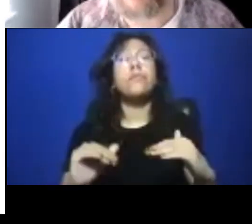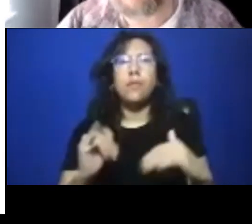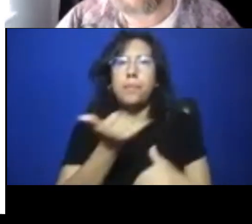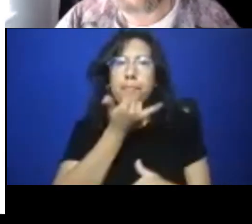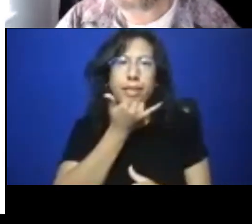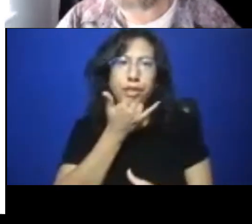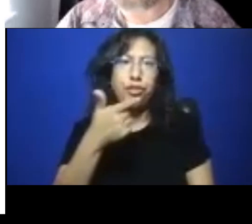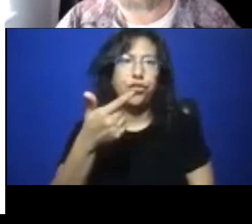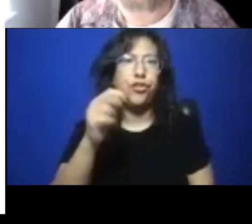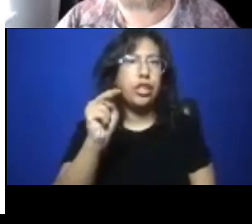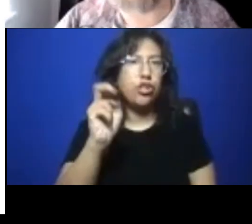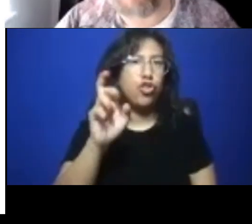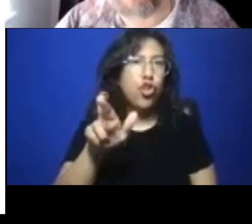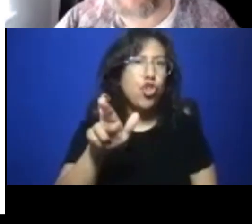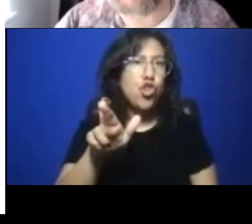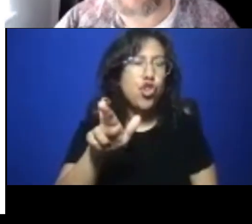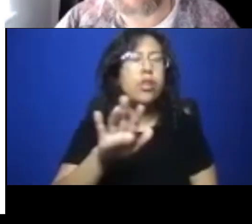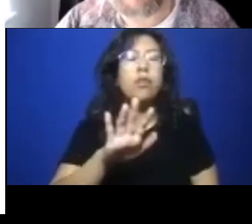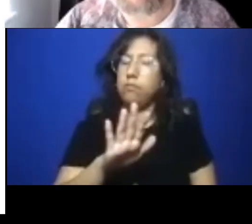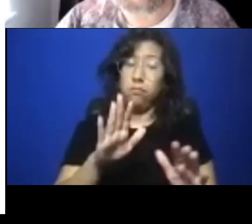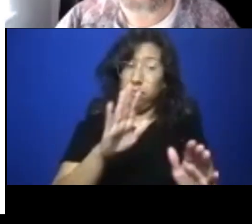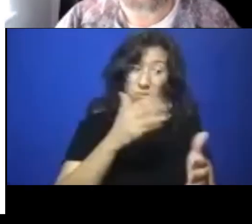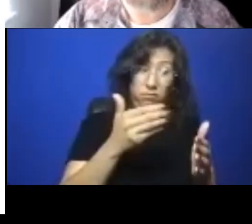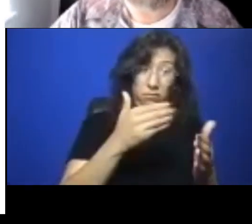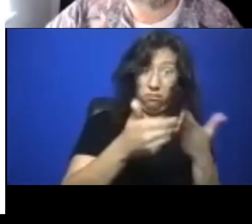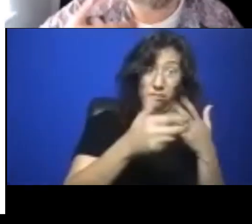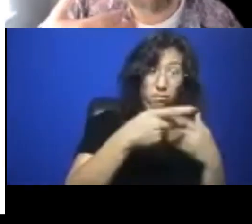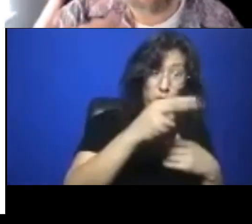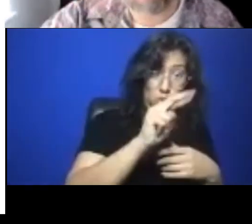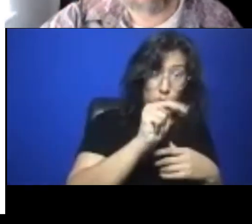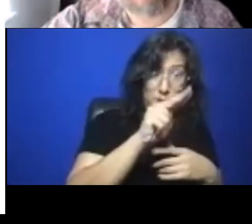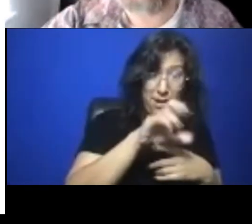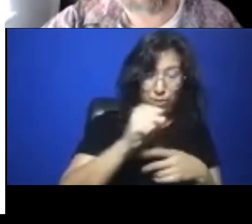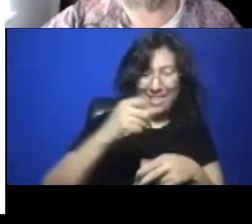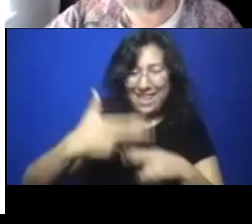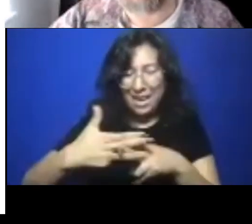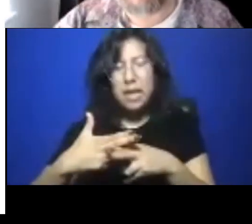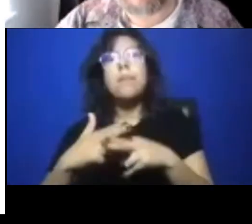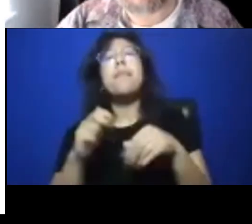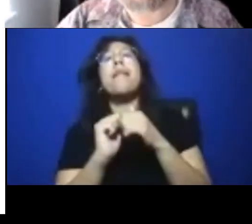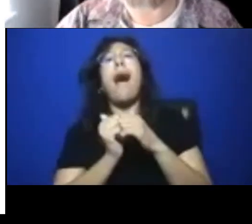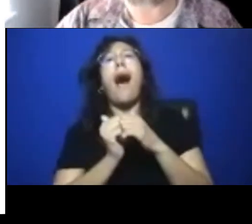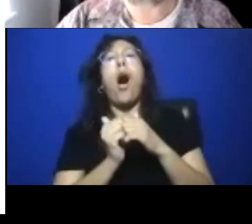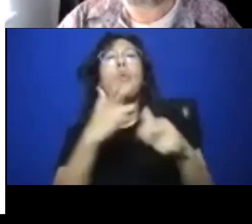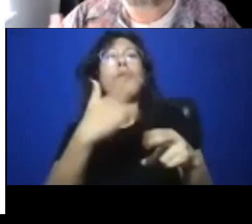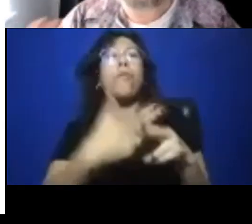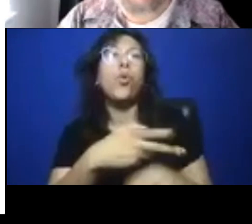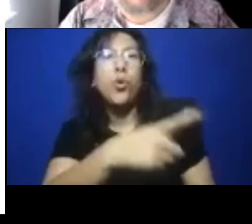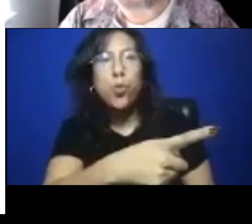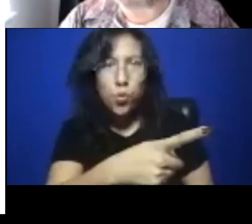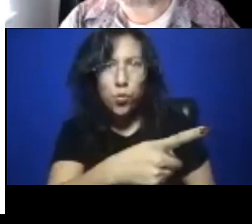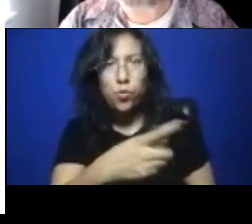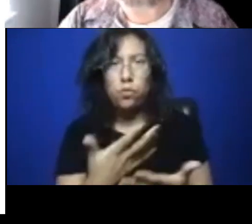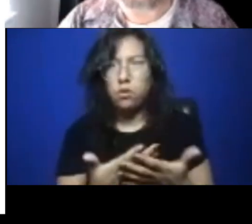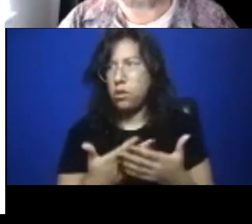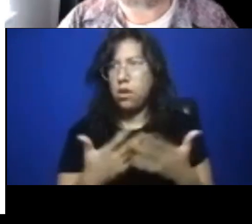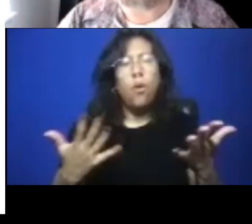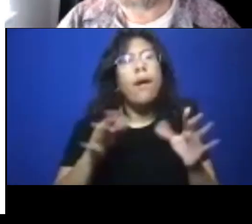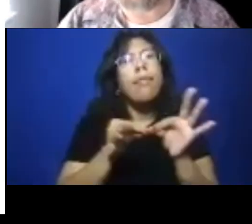and that can go beyond pronouns and names. But how do people refer to you? What kinds of language are they using?